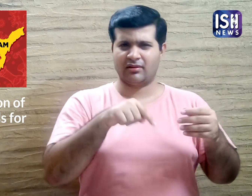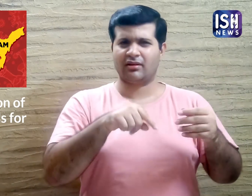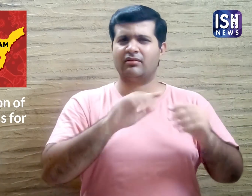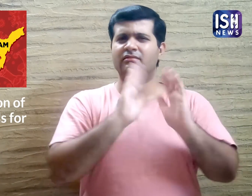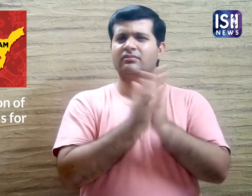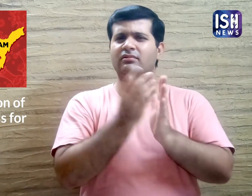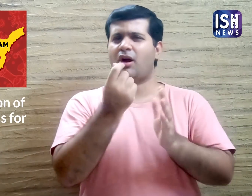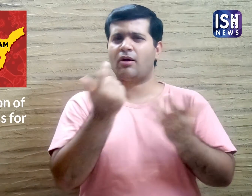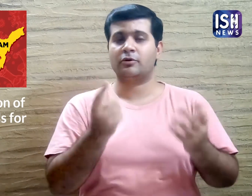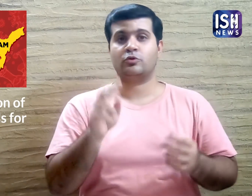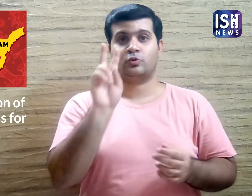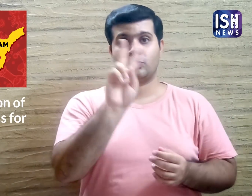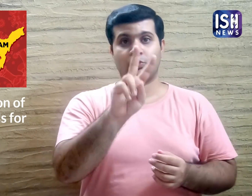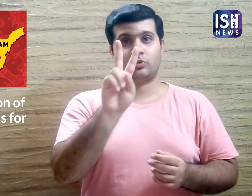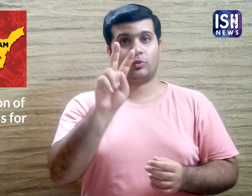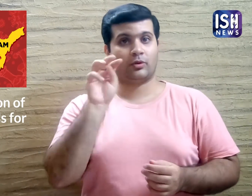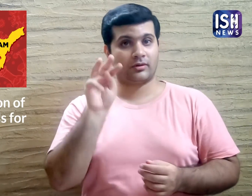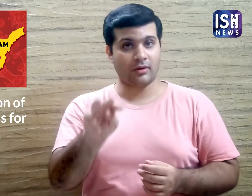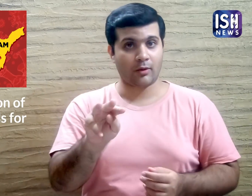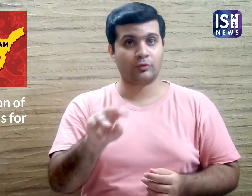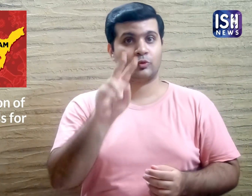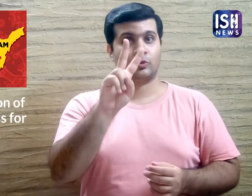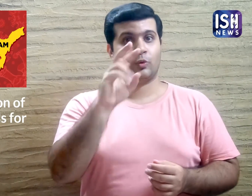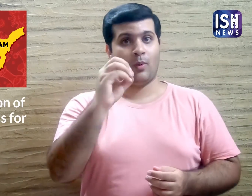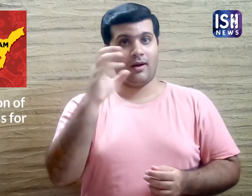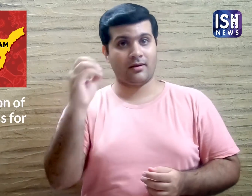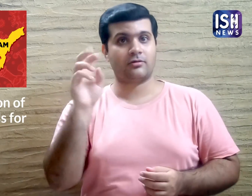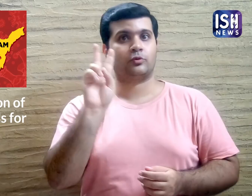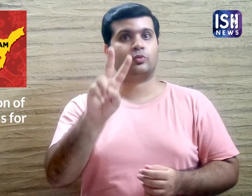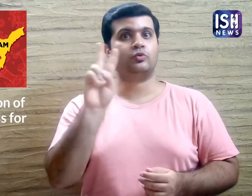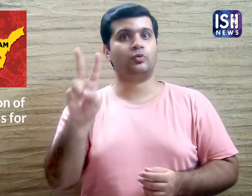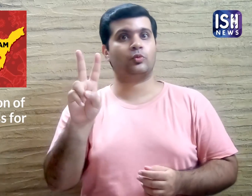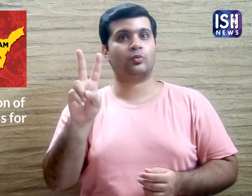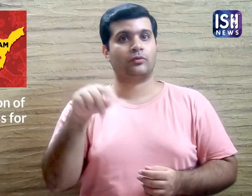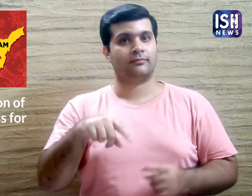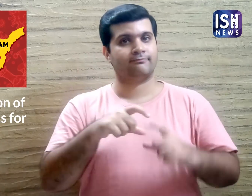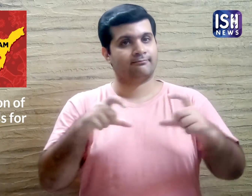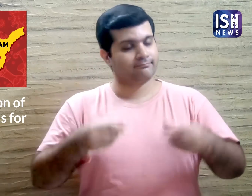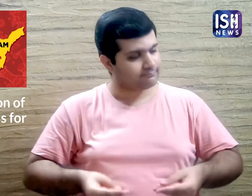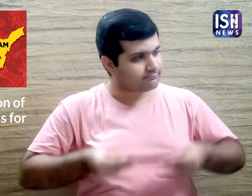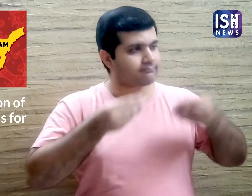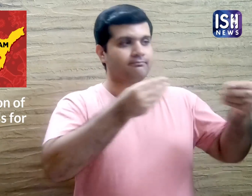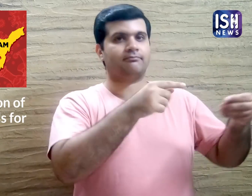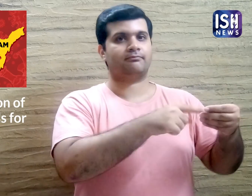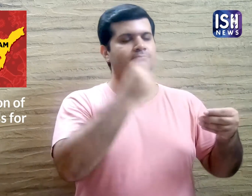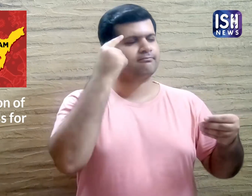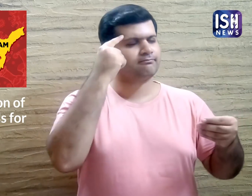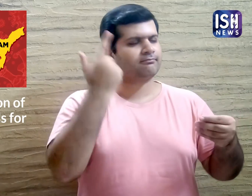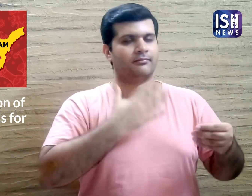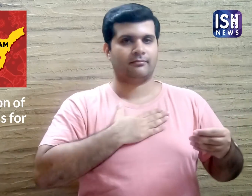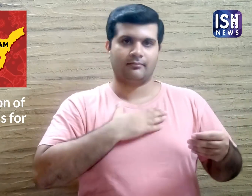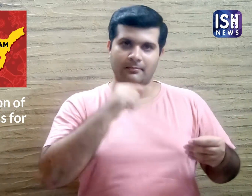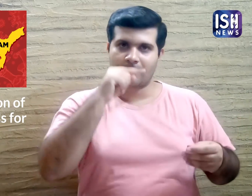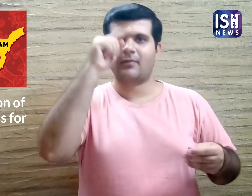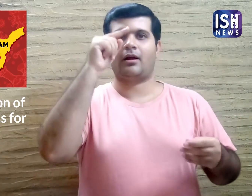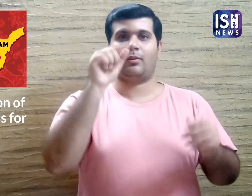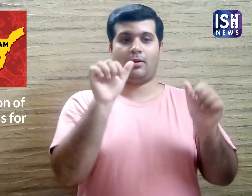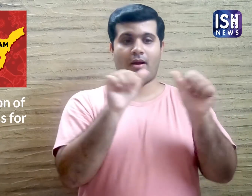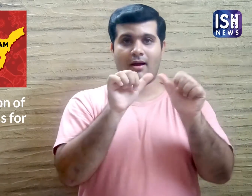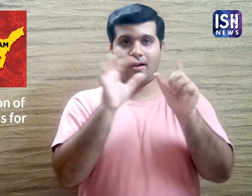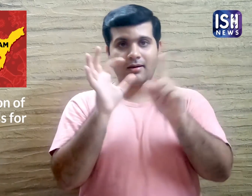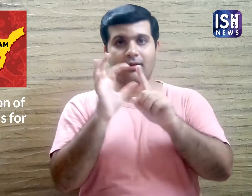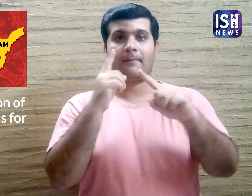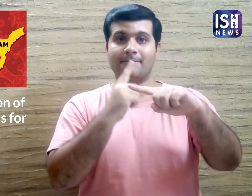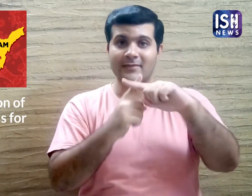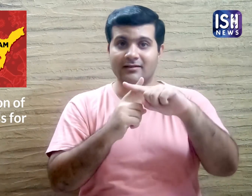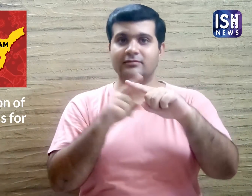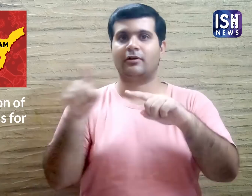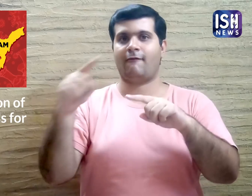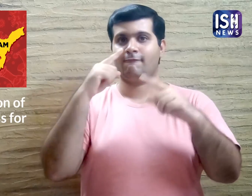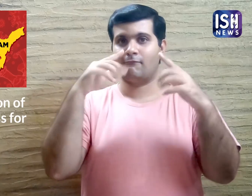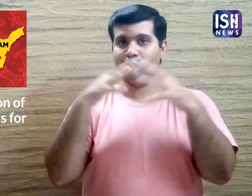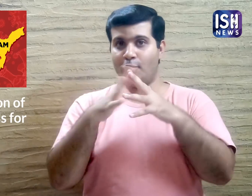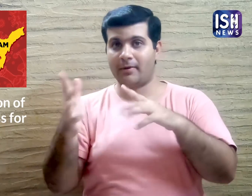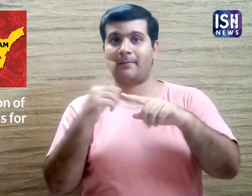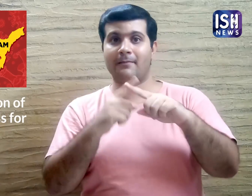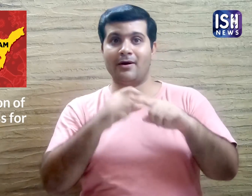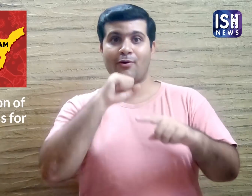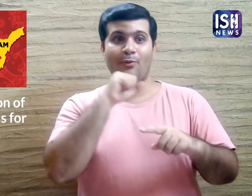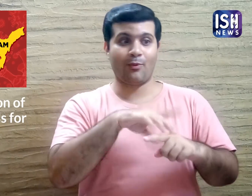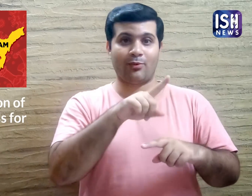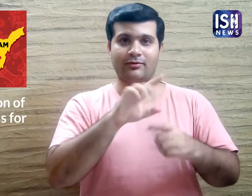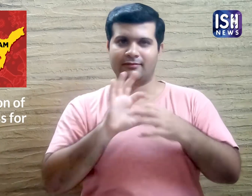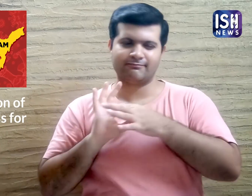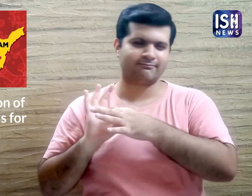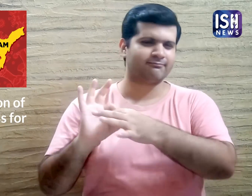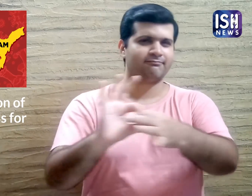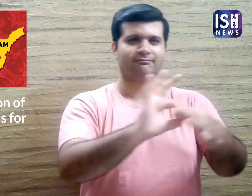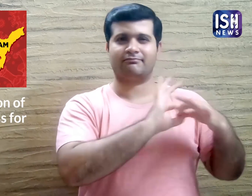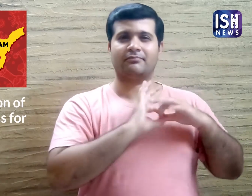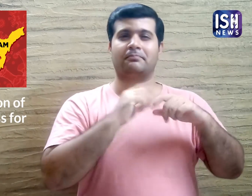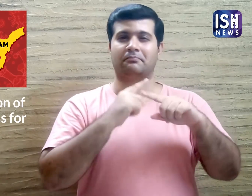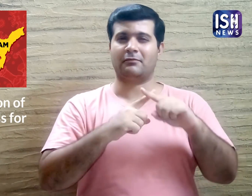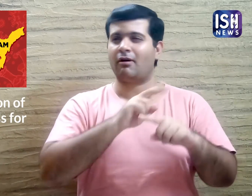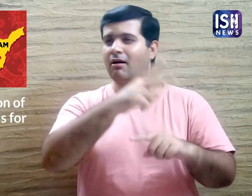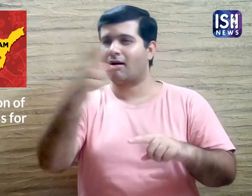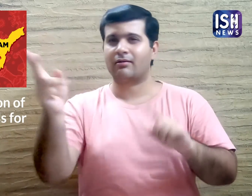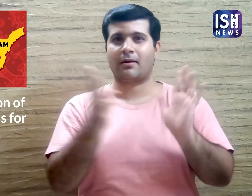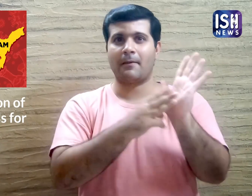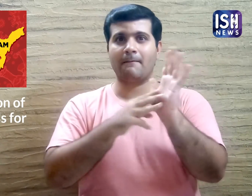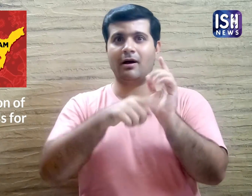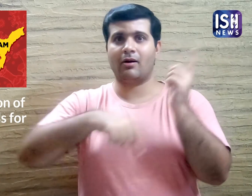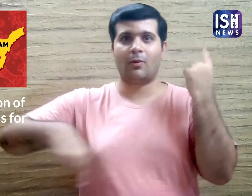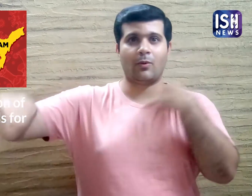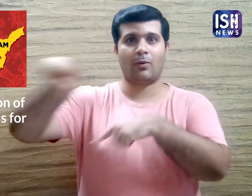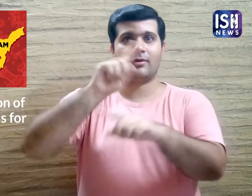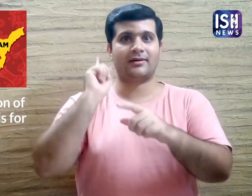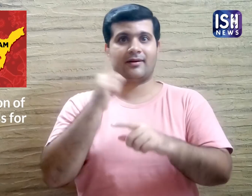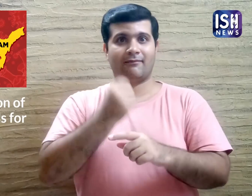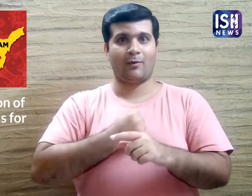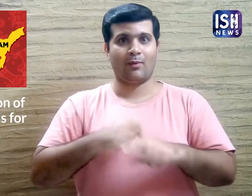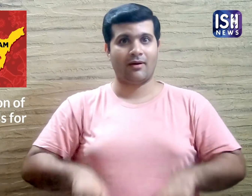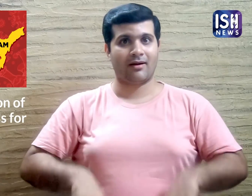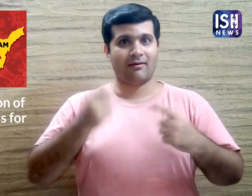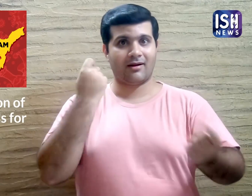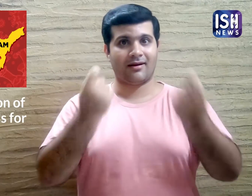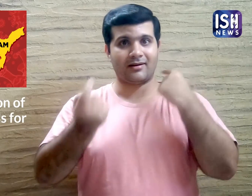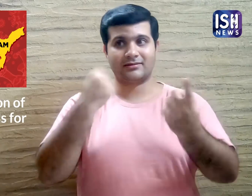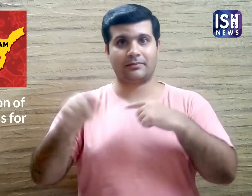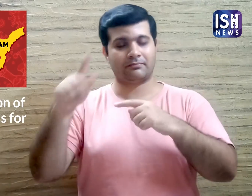A total of Rs 22,222 was collected with the collective effort of the AAD, AFWD, AYFD and all deaf members of Assam